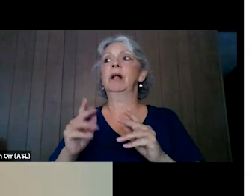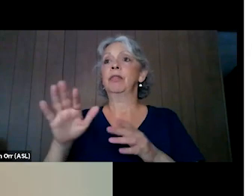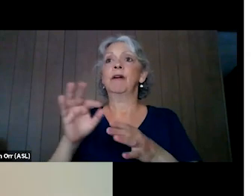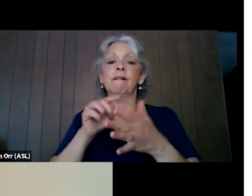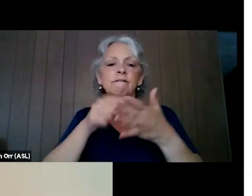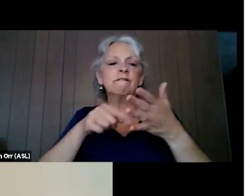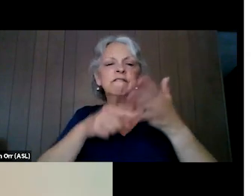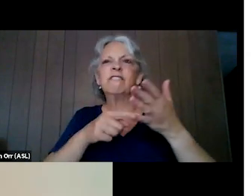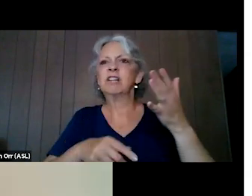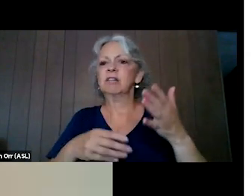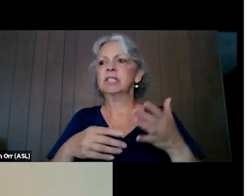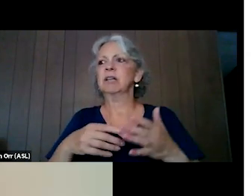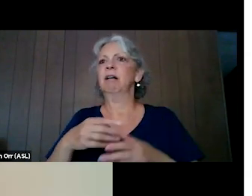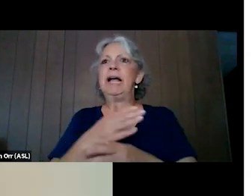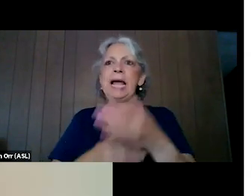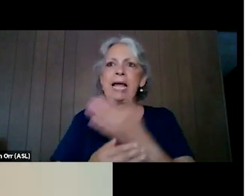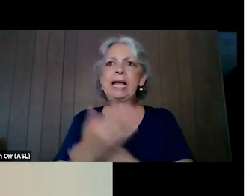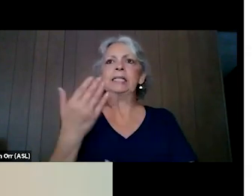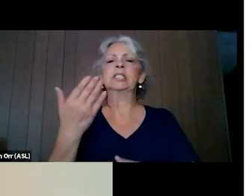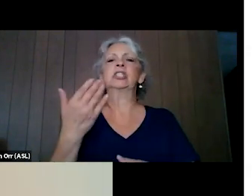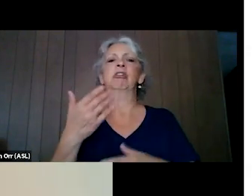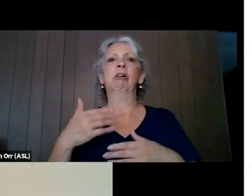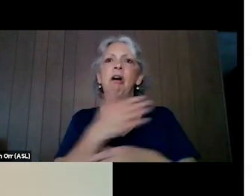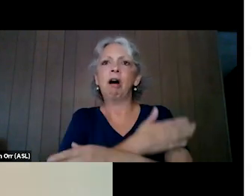arms, legs, both legs, feet